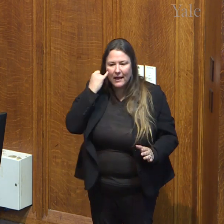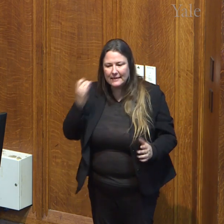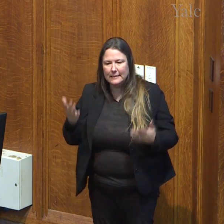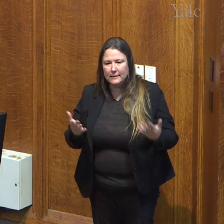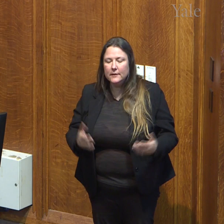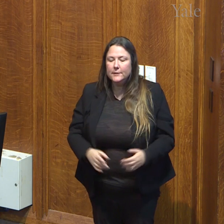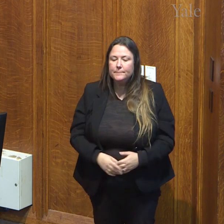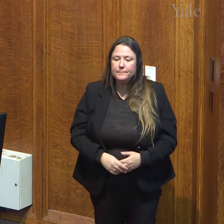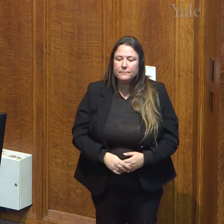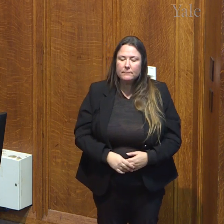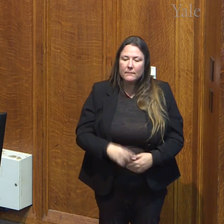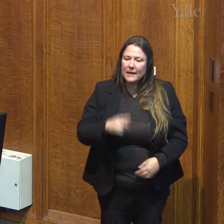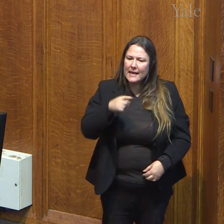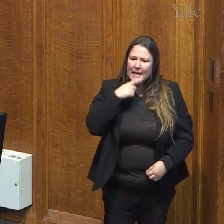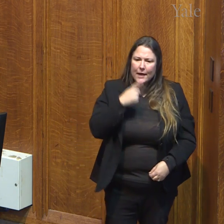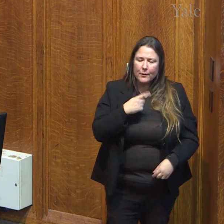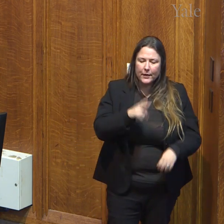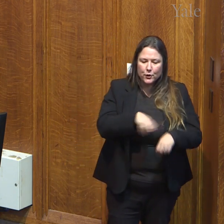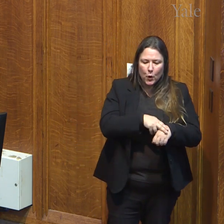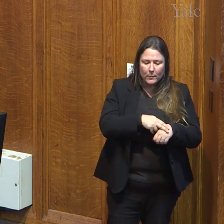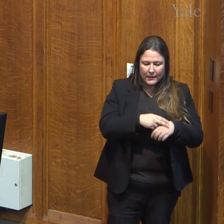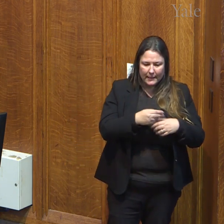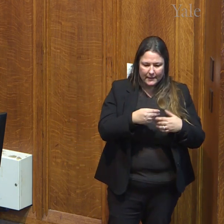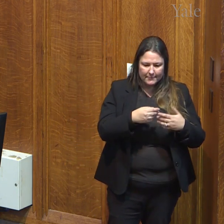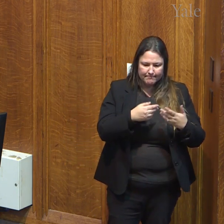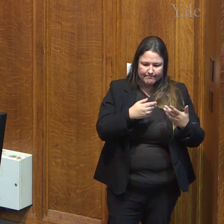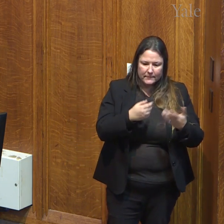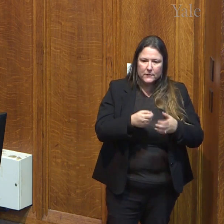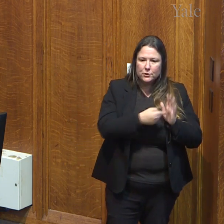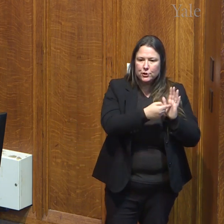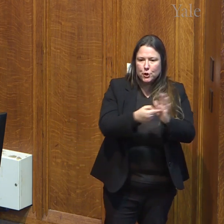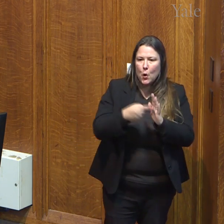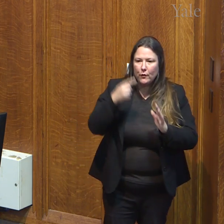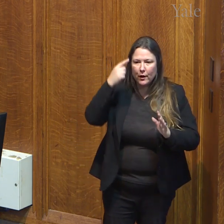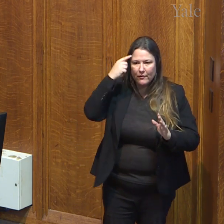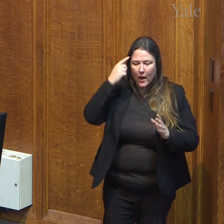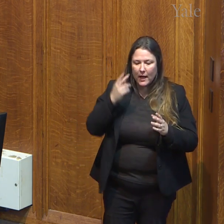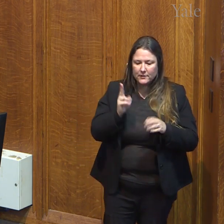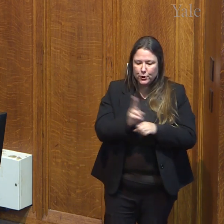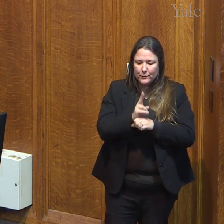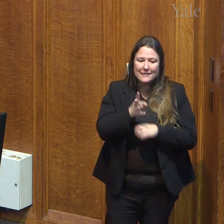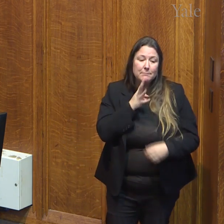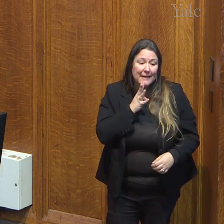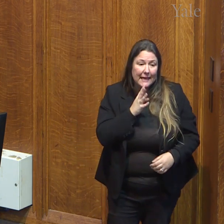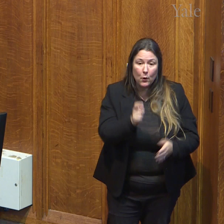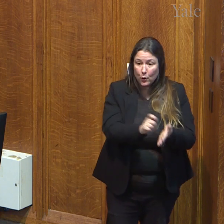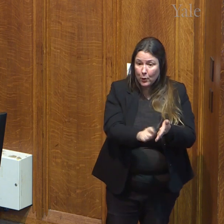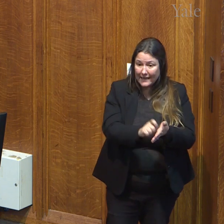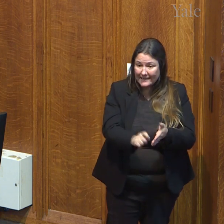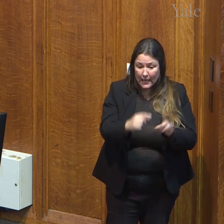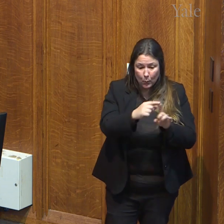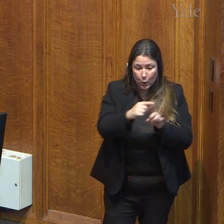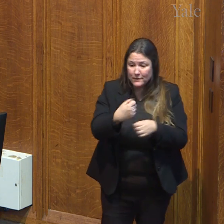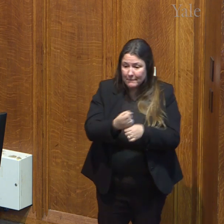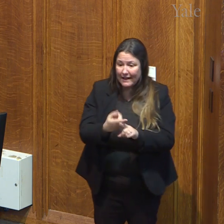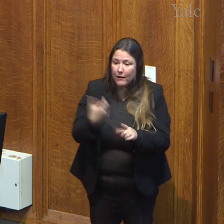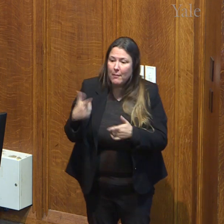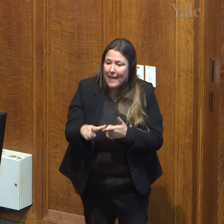The hearing ordinarily convey their thoughts by speaking, or by writing down words made of letters that are depictions of the sound we make